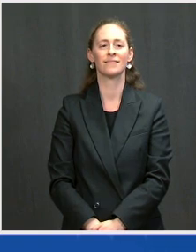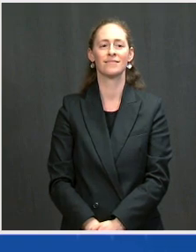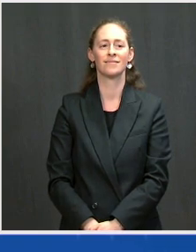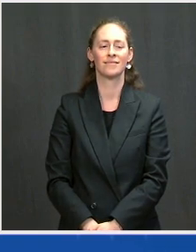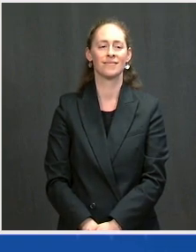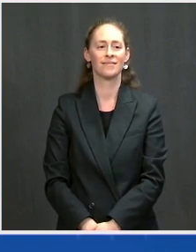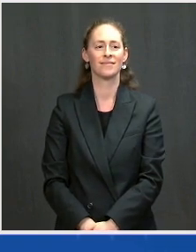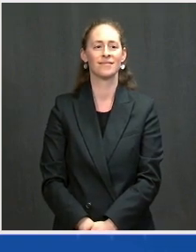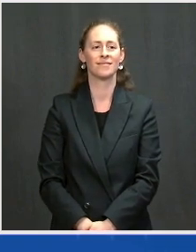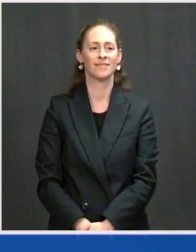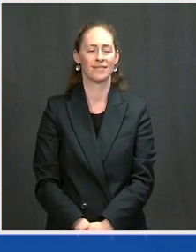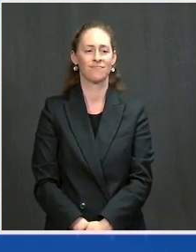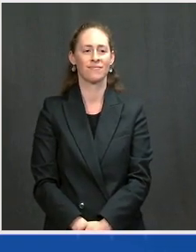did not end in the Korean War.